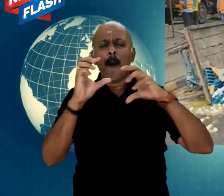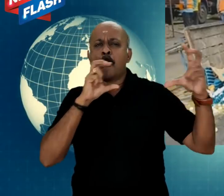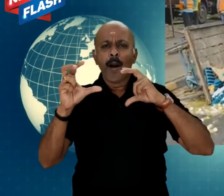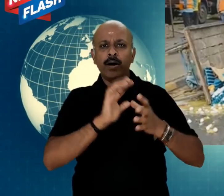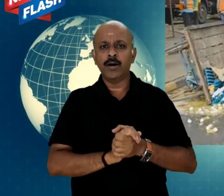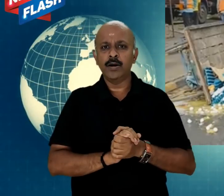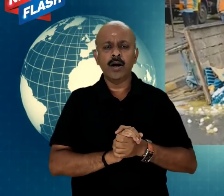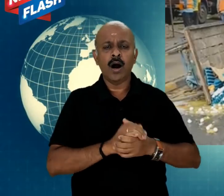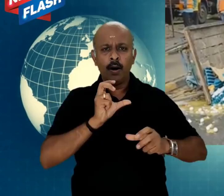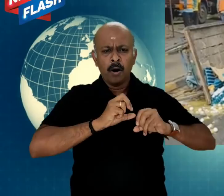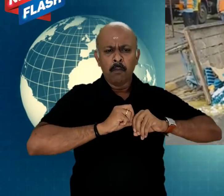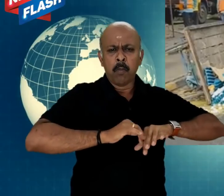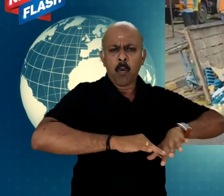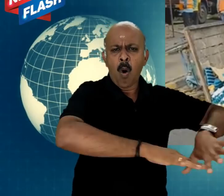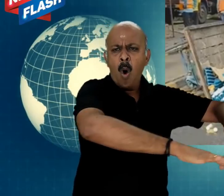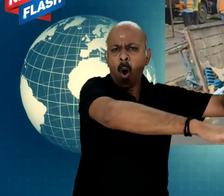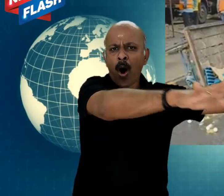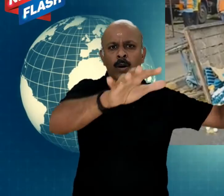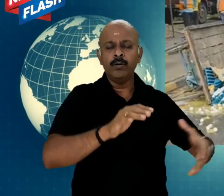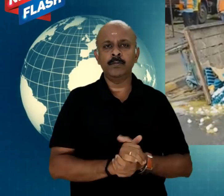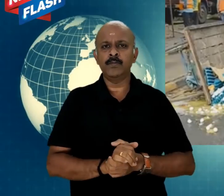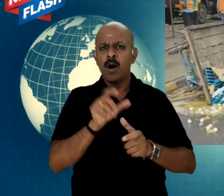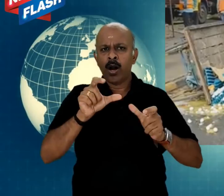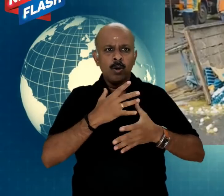those two, had a verbal argument